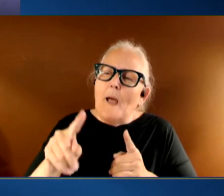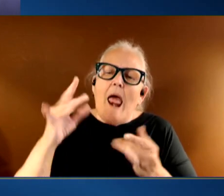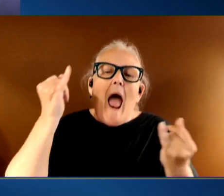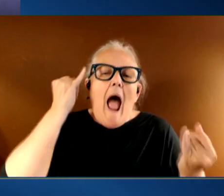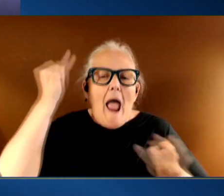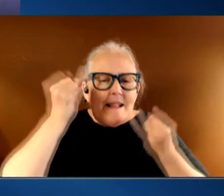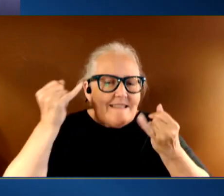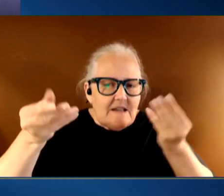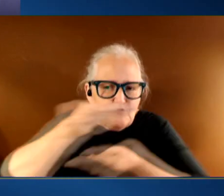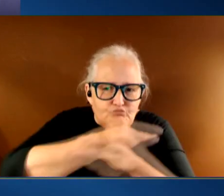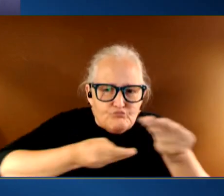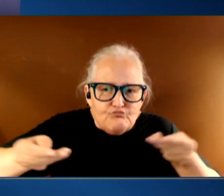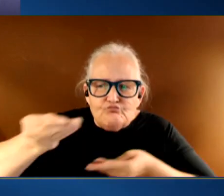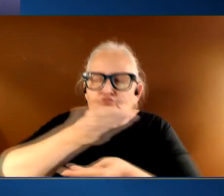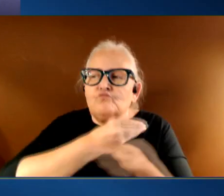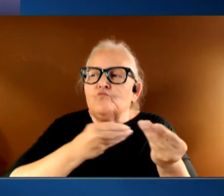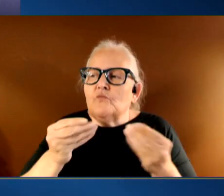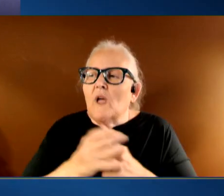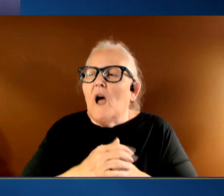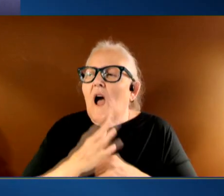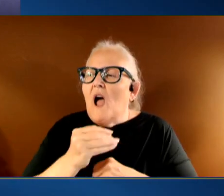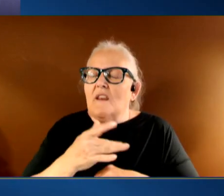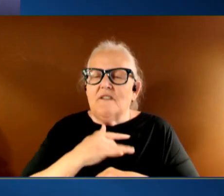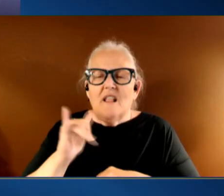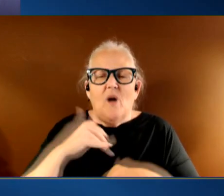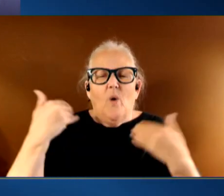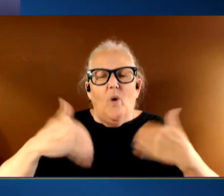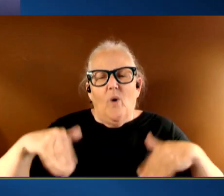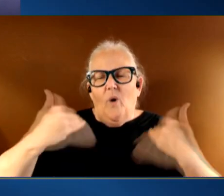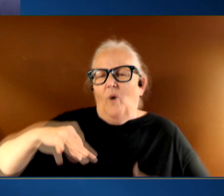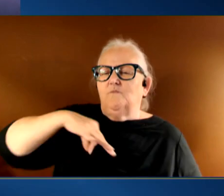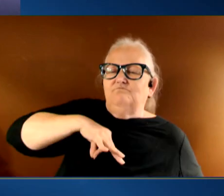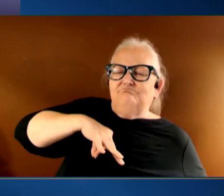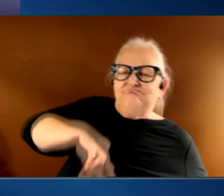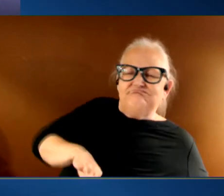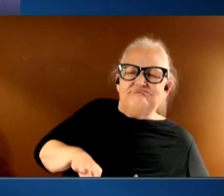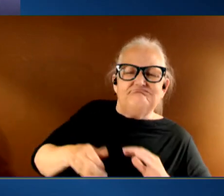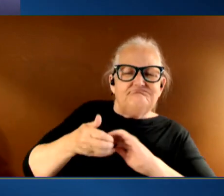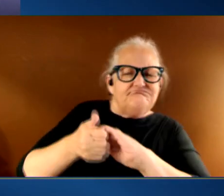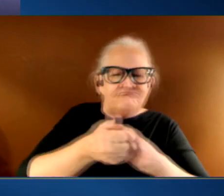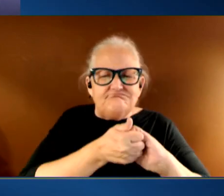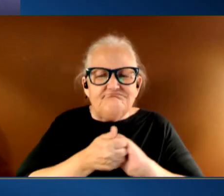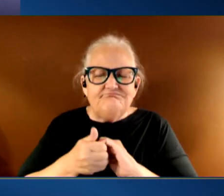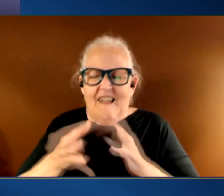really has been such a fruitful collaboration and dissemination of our ideas. And so, that's how